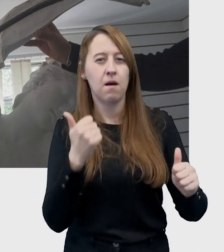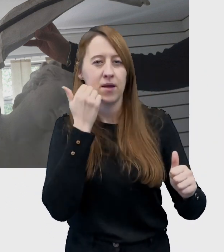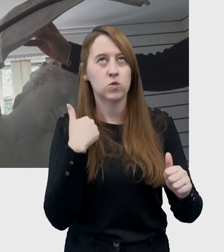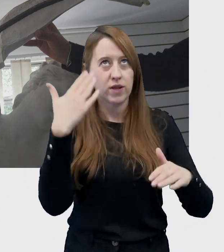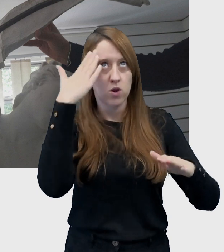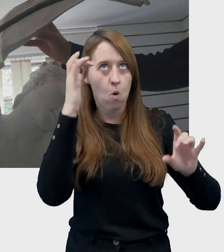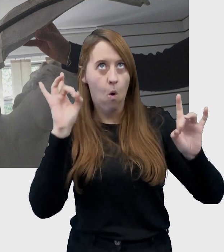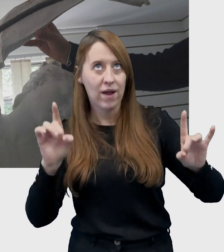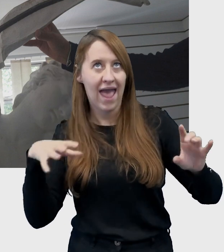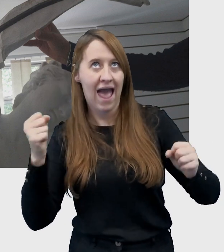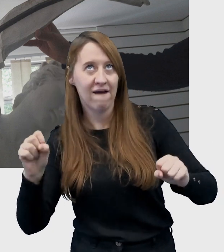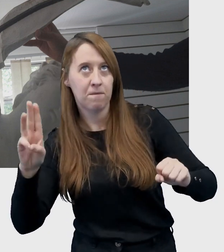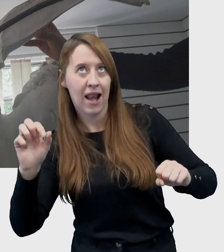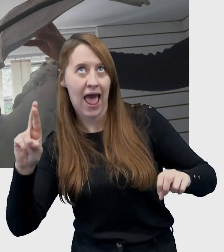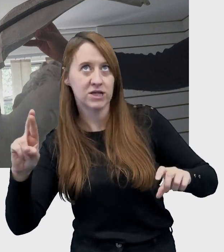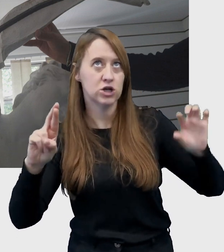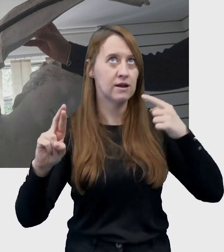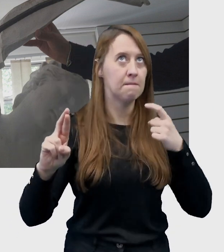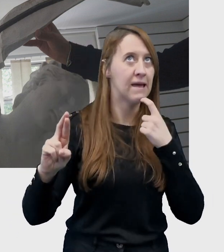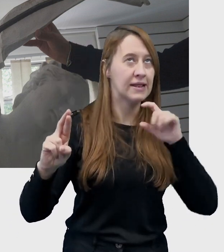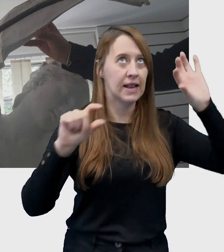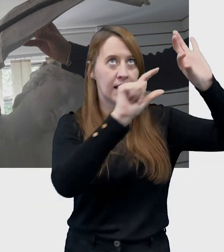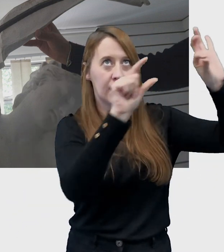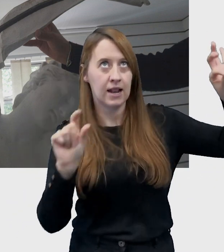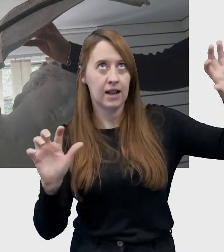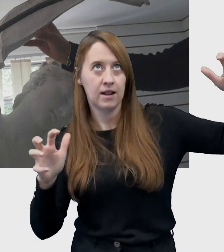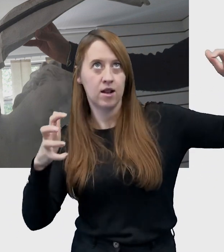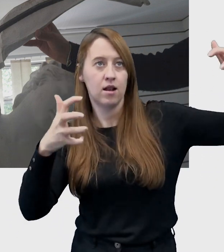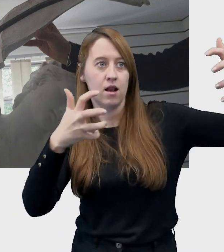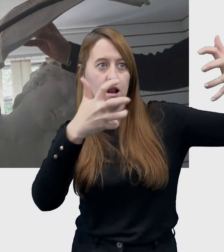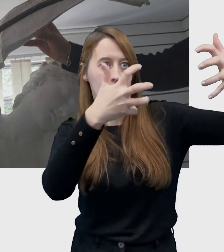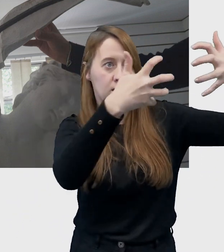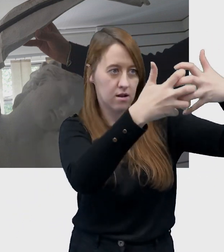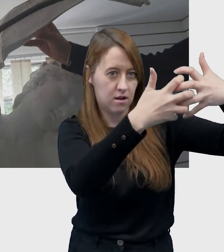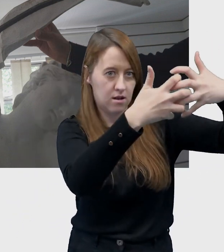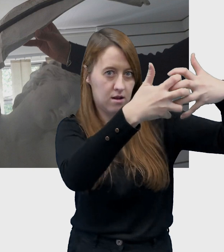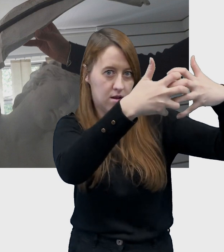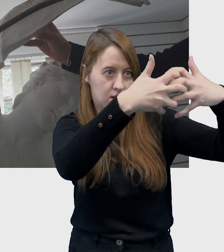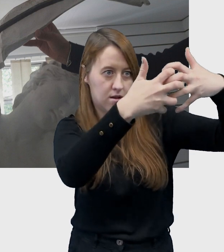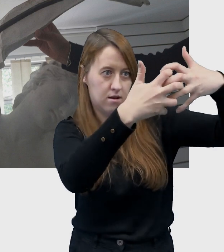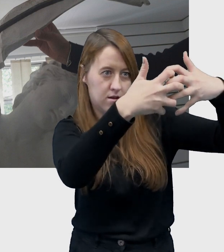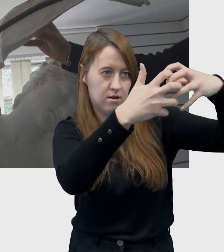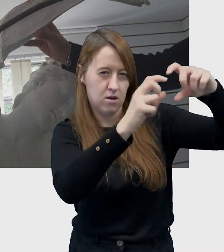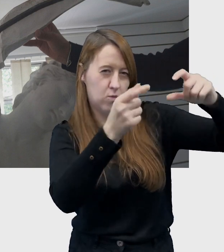perfect place and we shifted it bit by bit by bit just to ensure that that position was absolutely perfect so that when